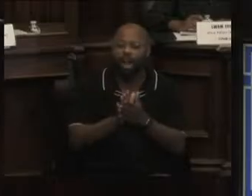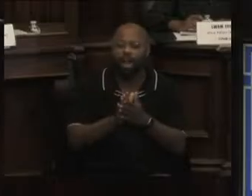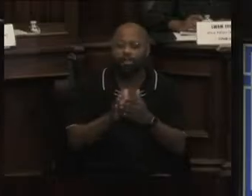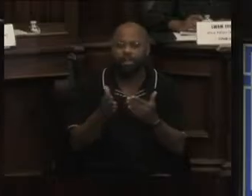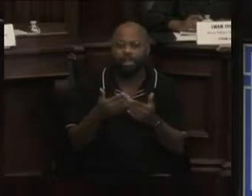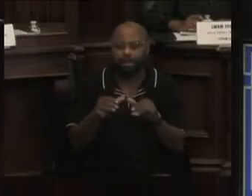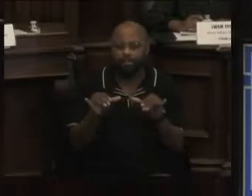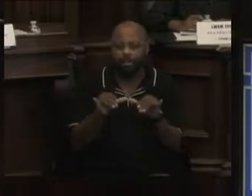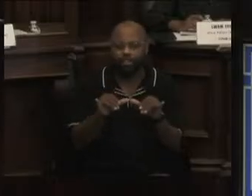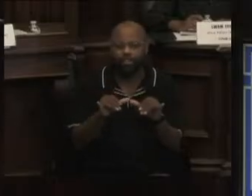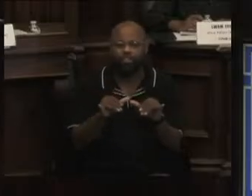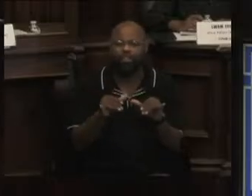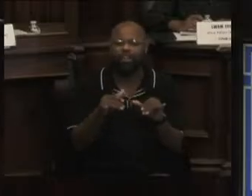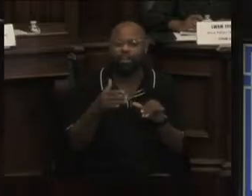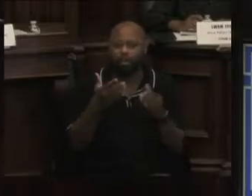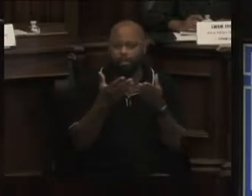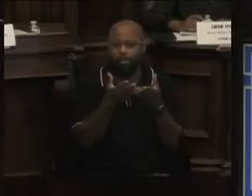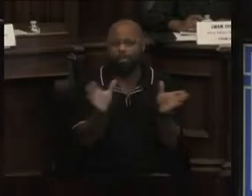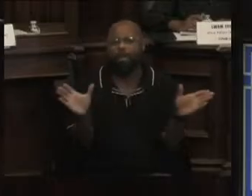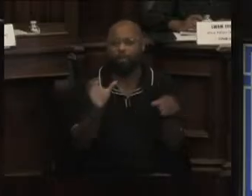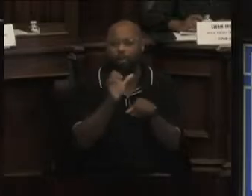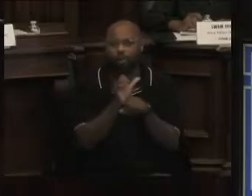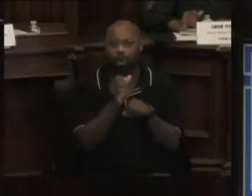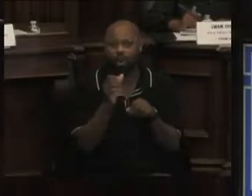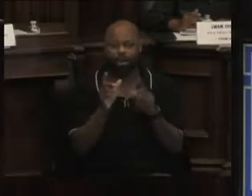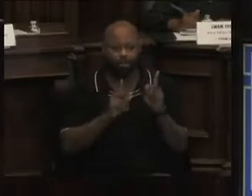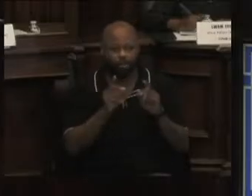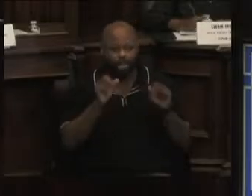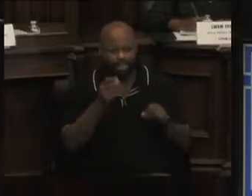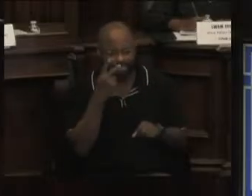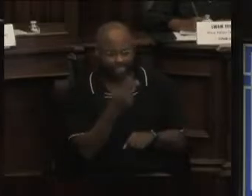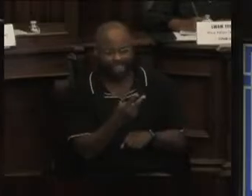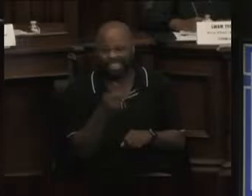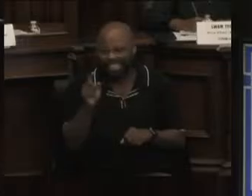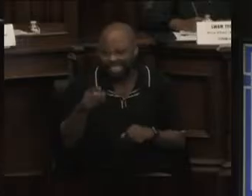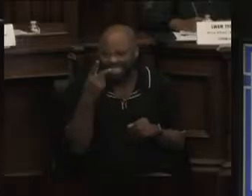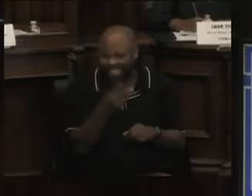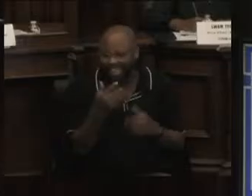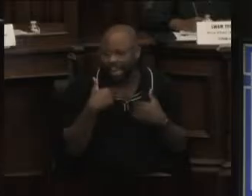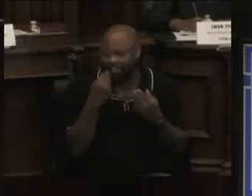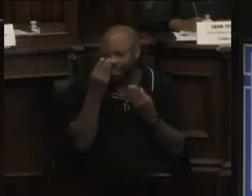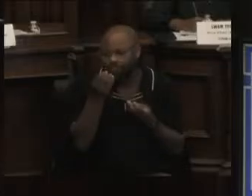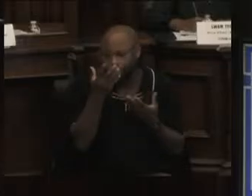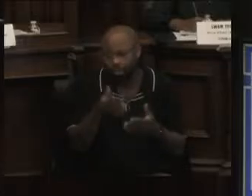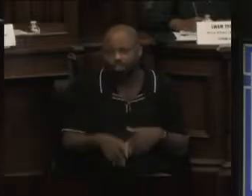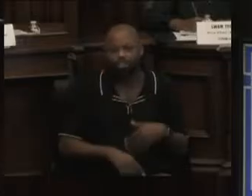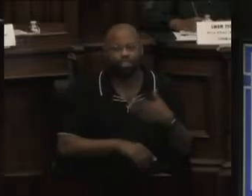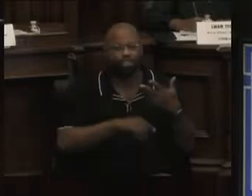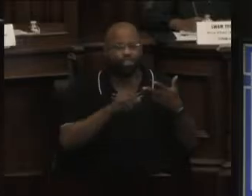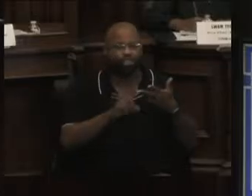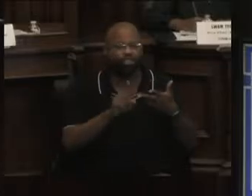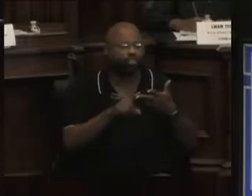oversight, turning oversight into measurable public facing